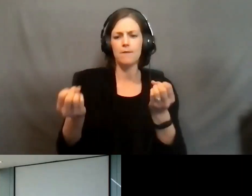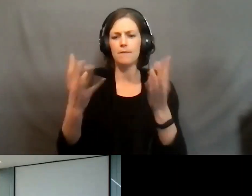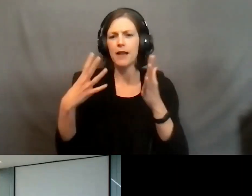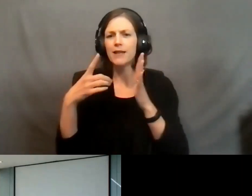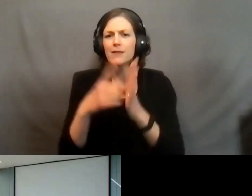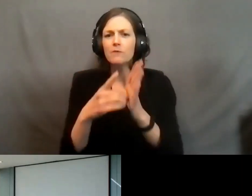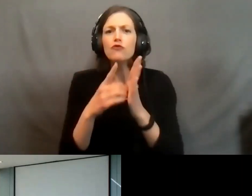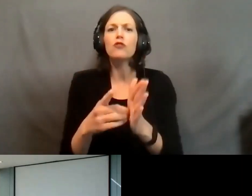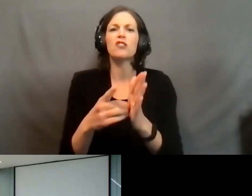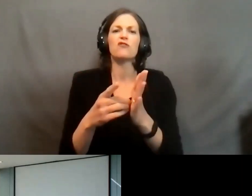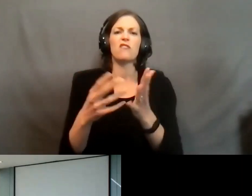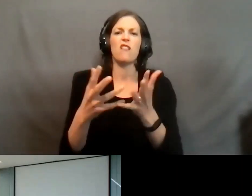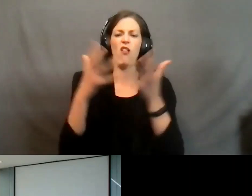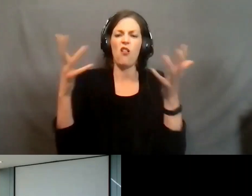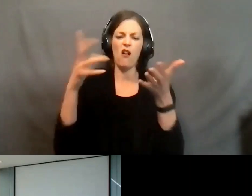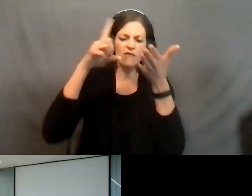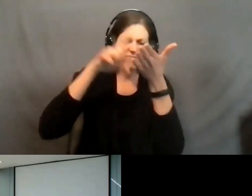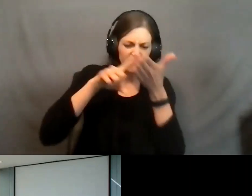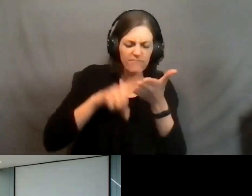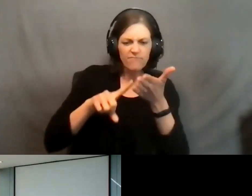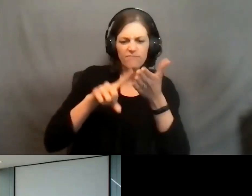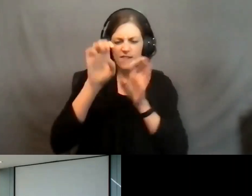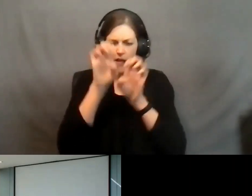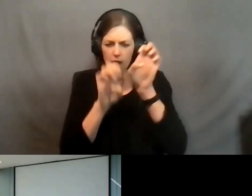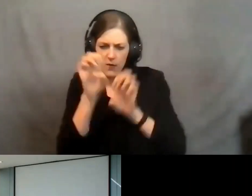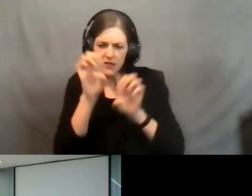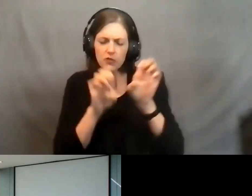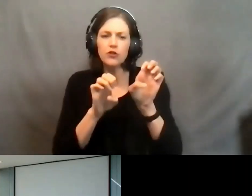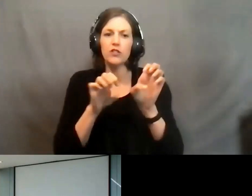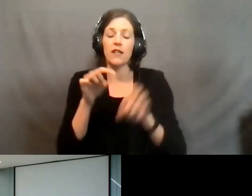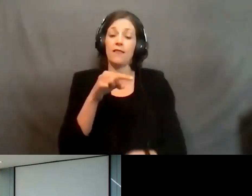12:12:56 investigation and evaluation. 12:12:59 This group has been doing